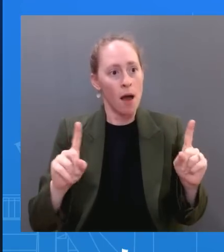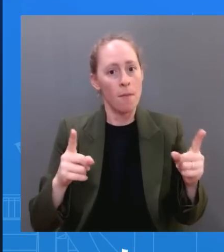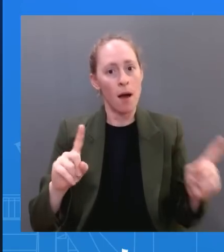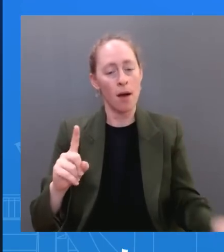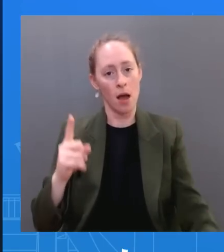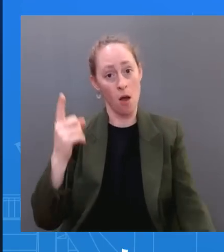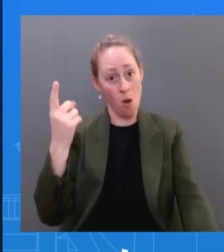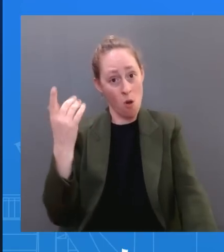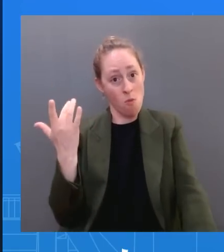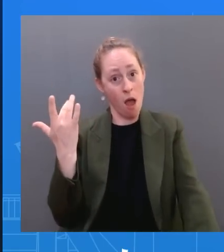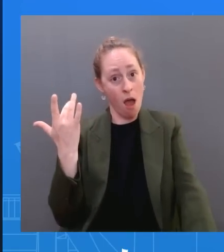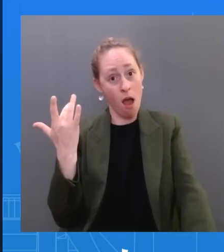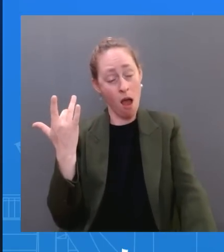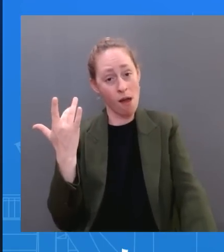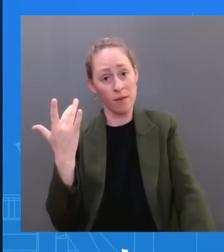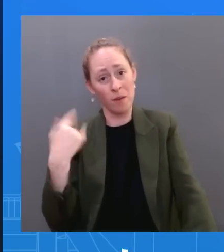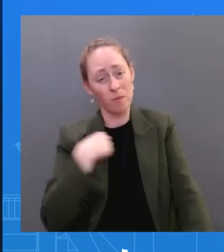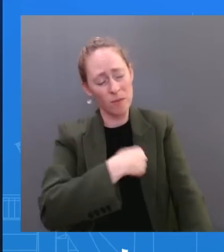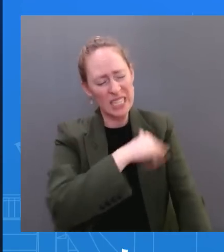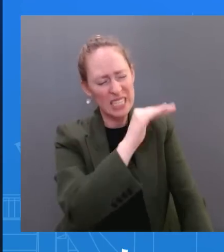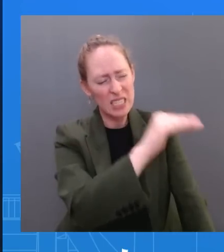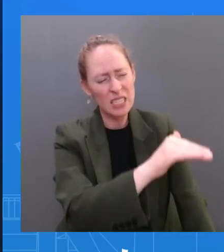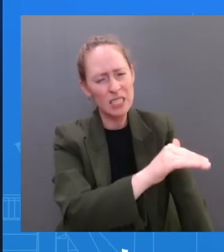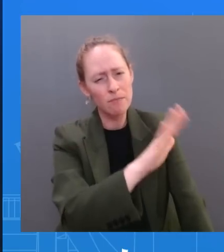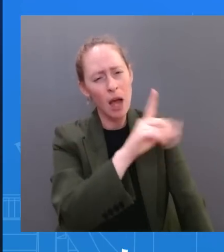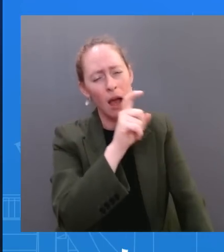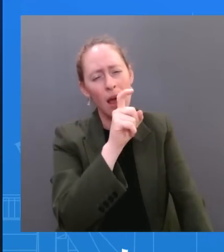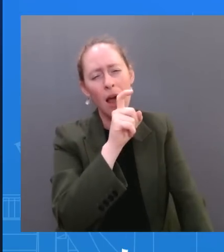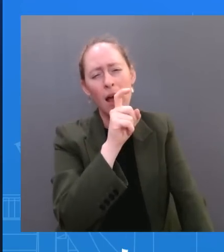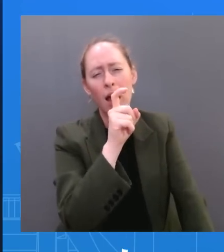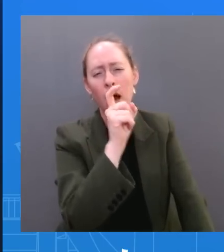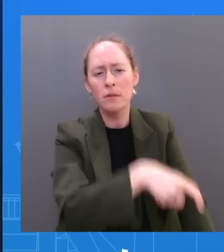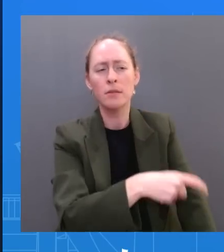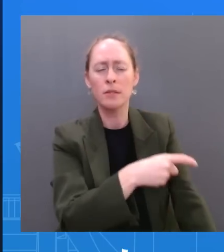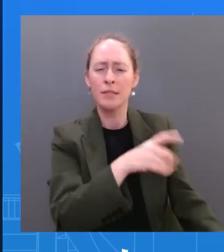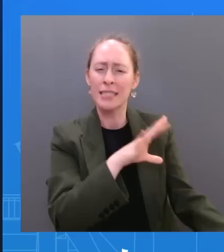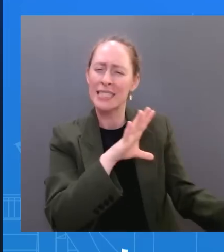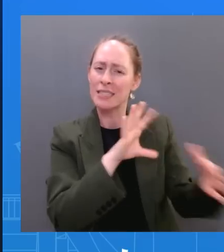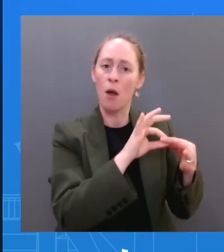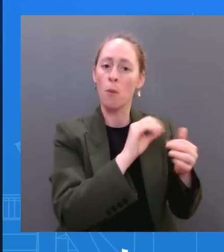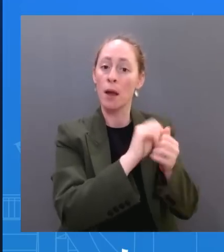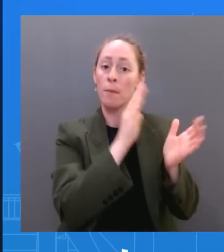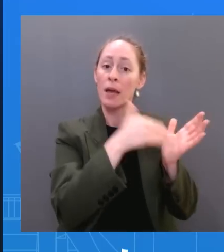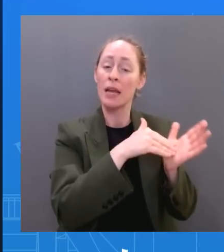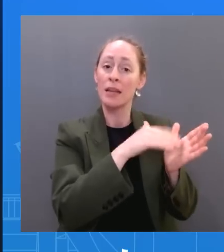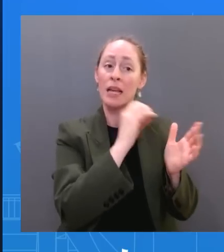by American leaders starting with President Biden. That is just one of multiple priorities